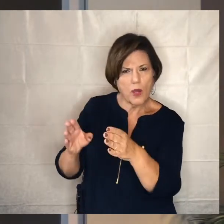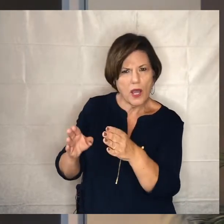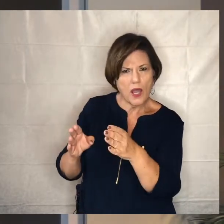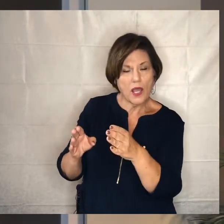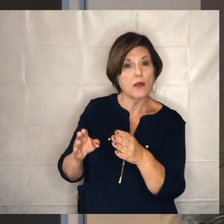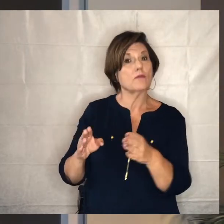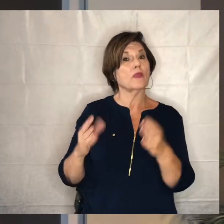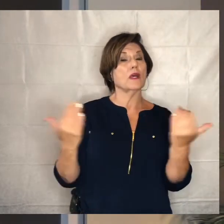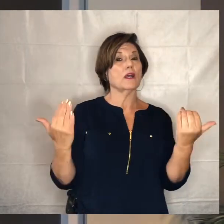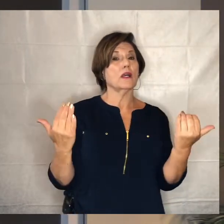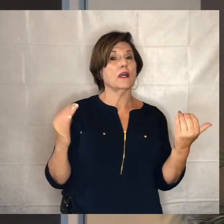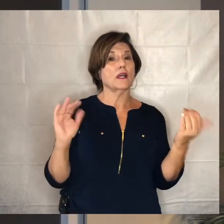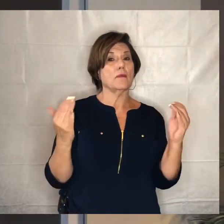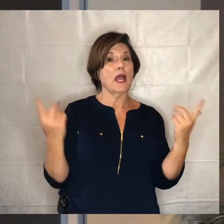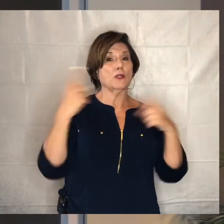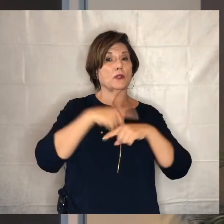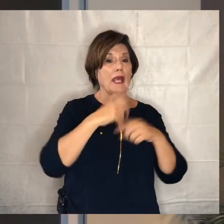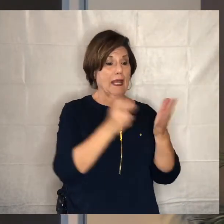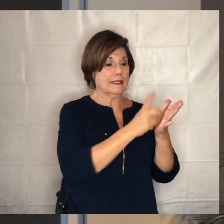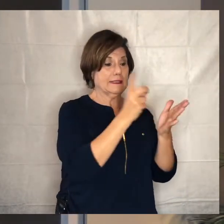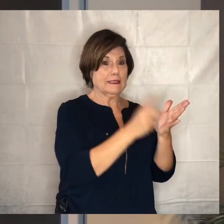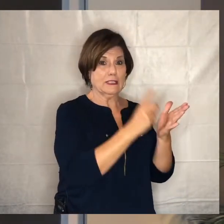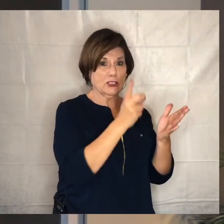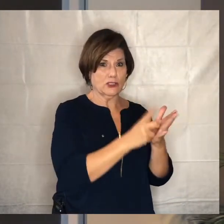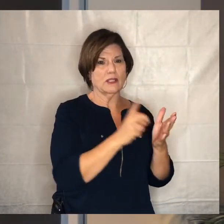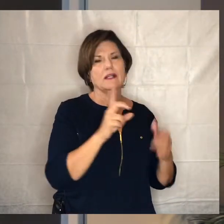in today's dictionary if we were to look at dictionary.com which i did because